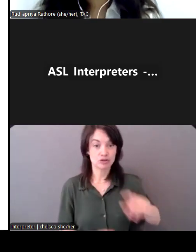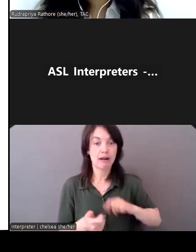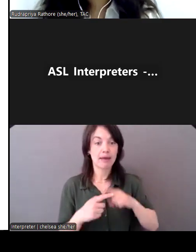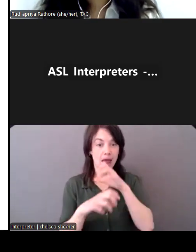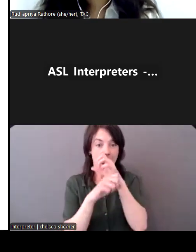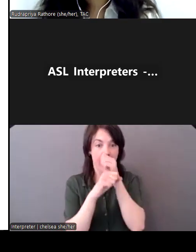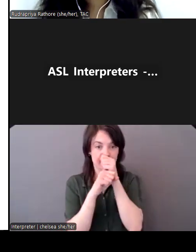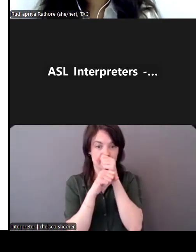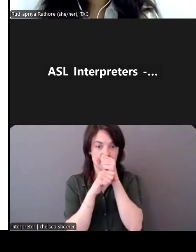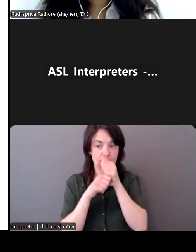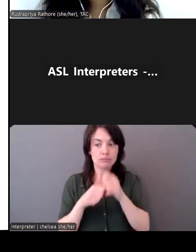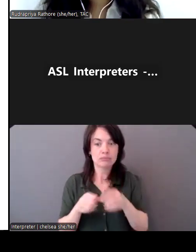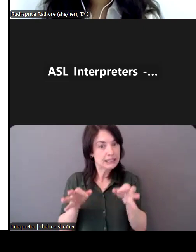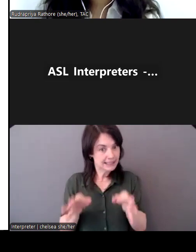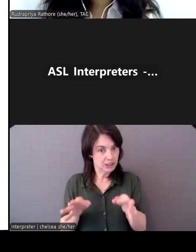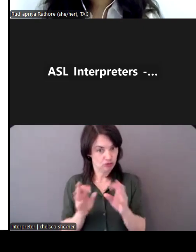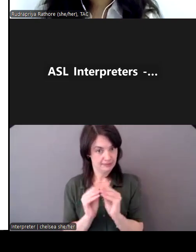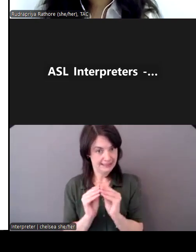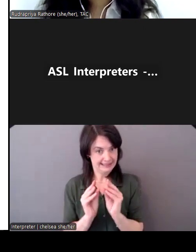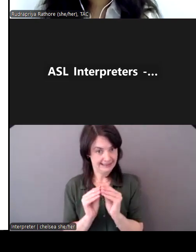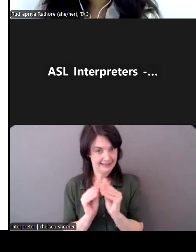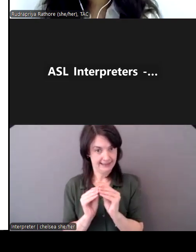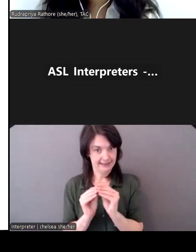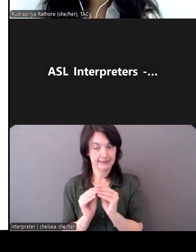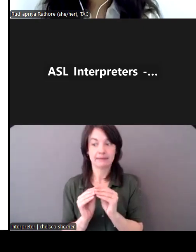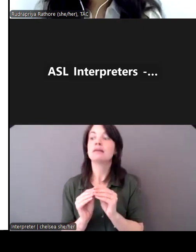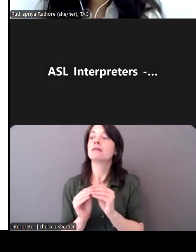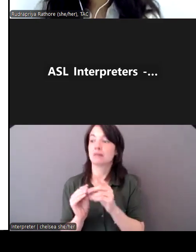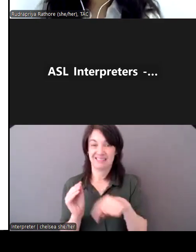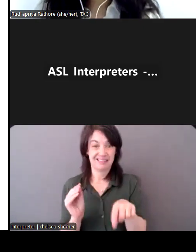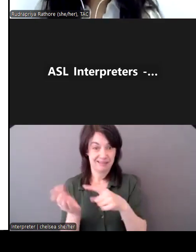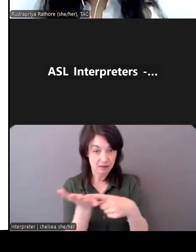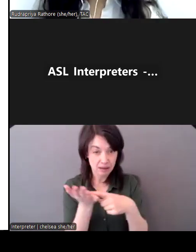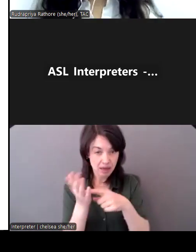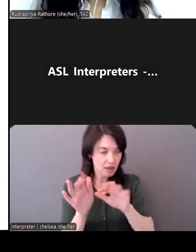meets to discuss all the applications and make recommendations on which ones they think should